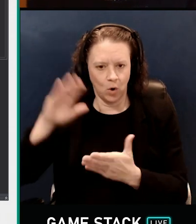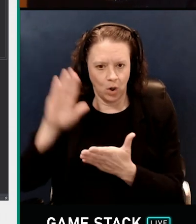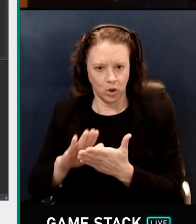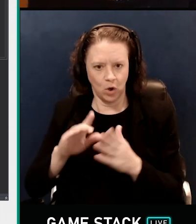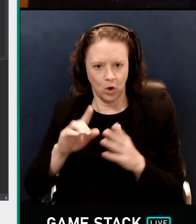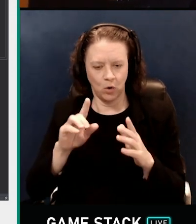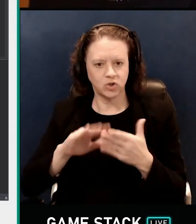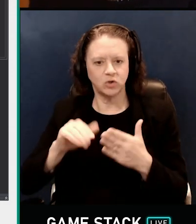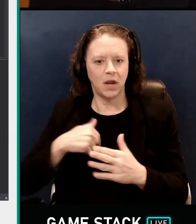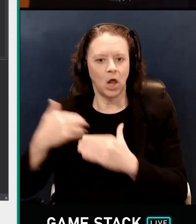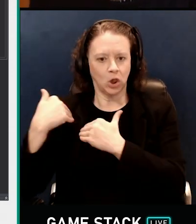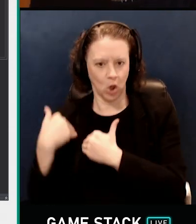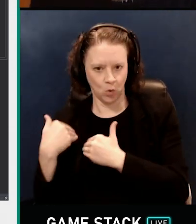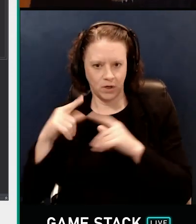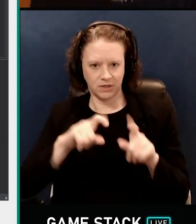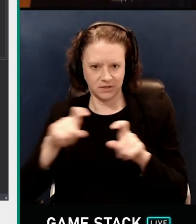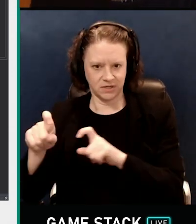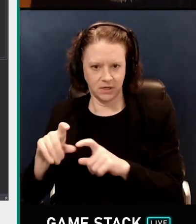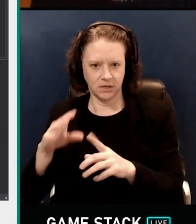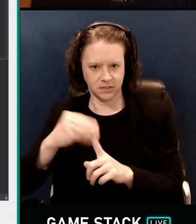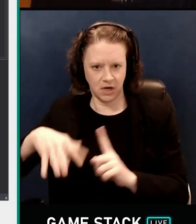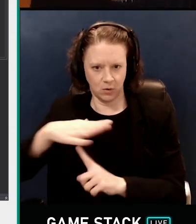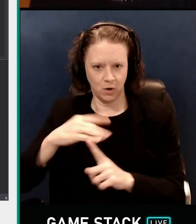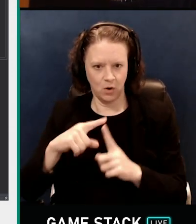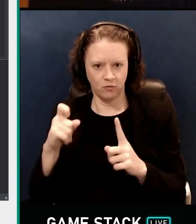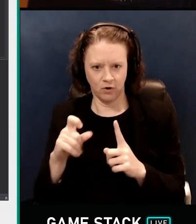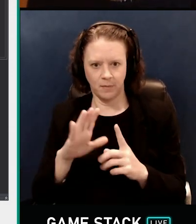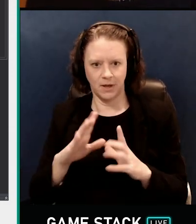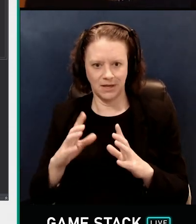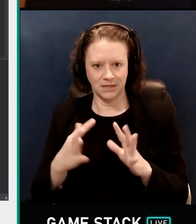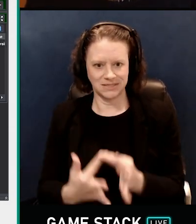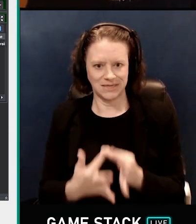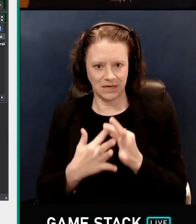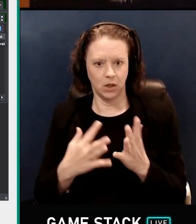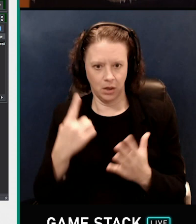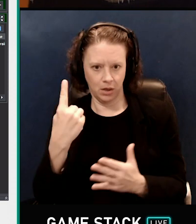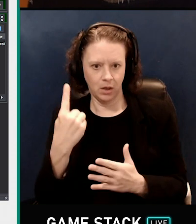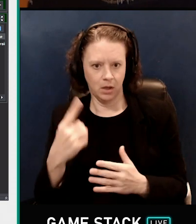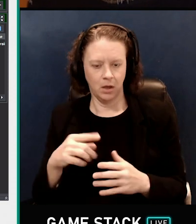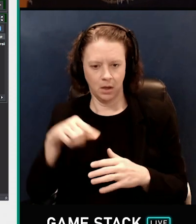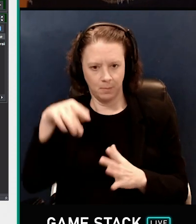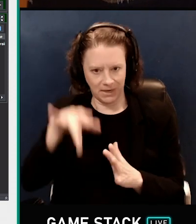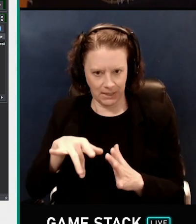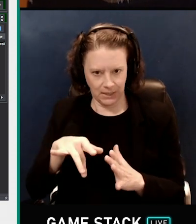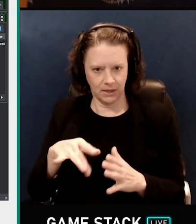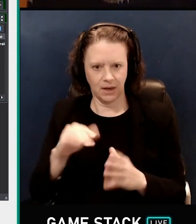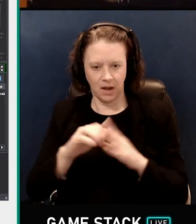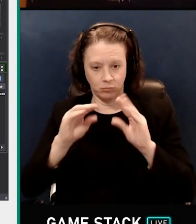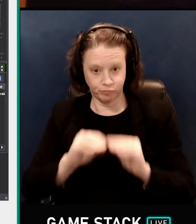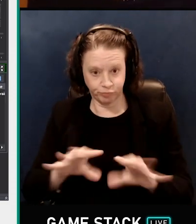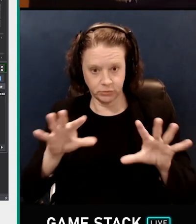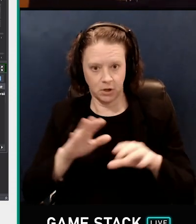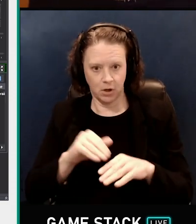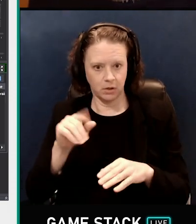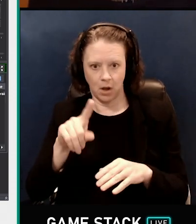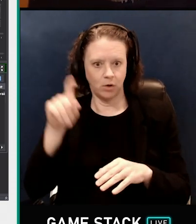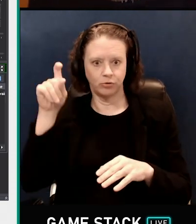all from a single button click and launch that on hundreds of devices at the same time while maintaining of